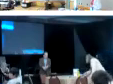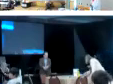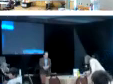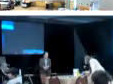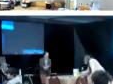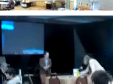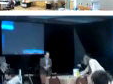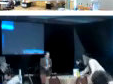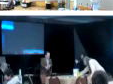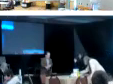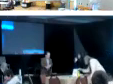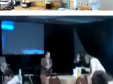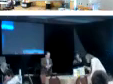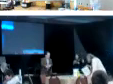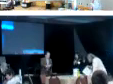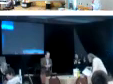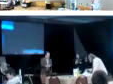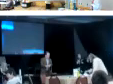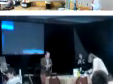off, please. Help me learn how to do that sign. Only